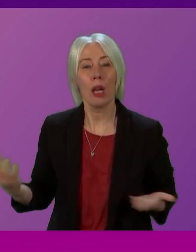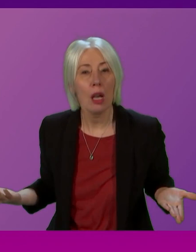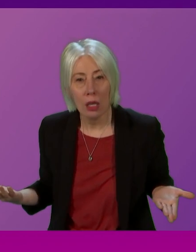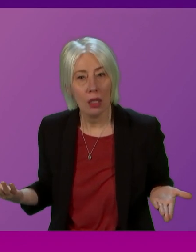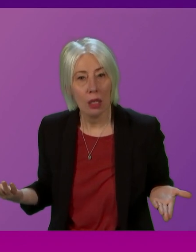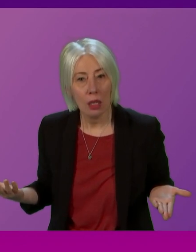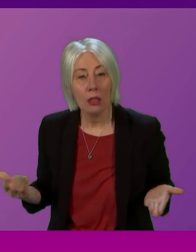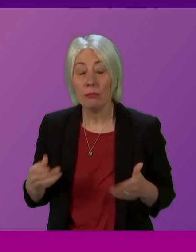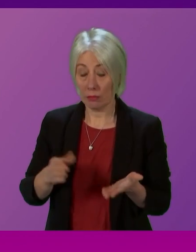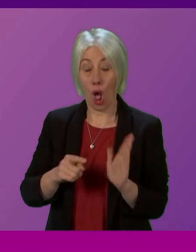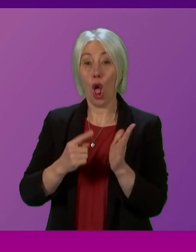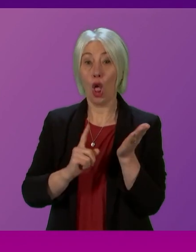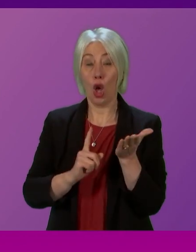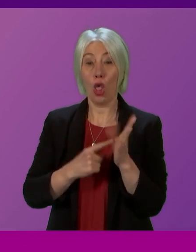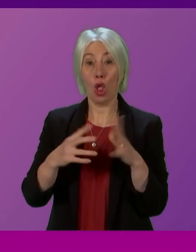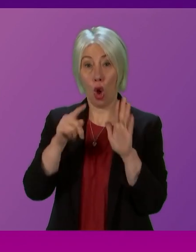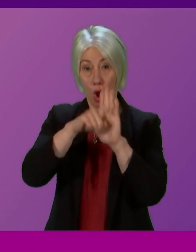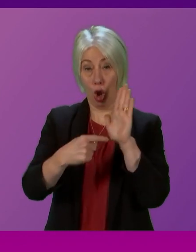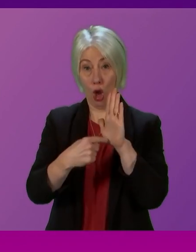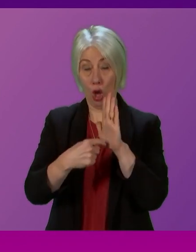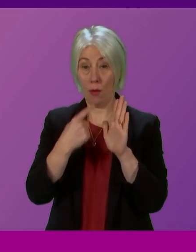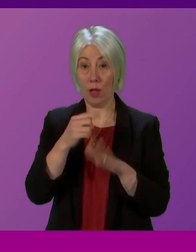Under law, a rapist has to be a man.